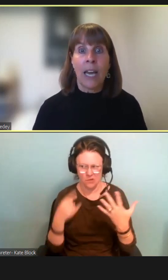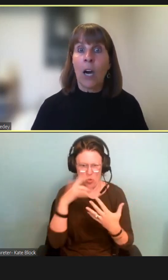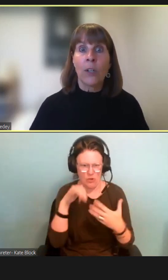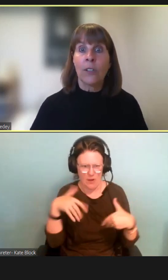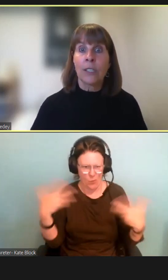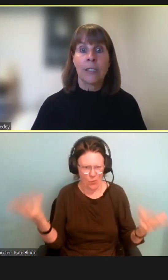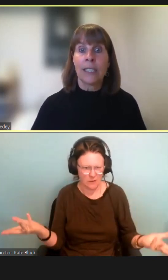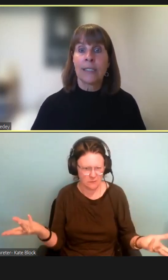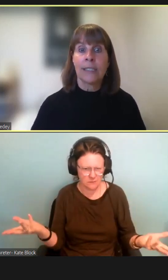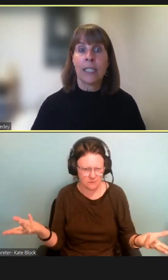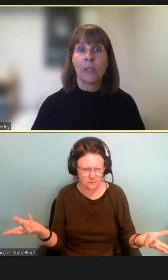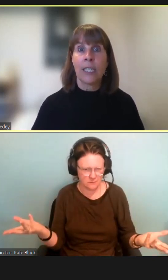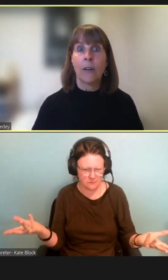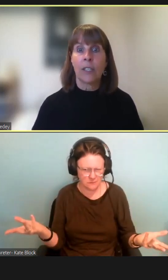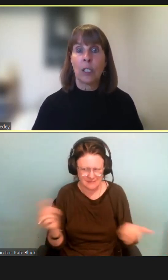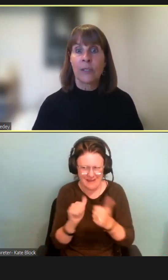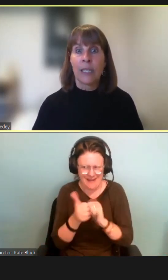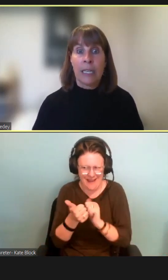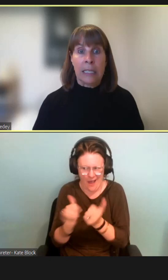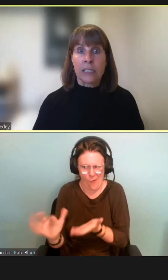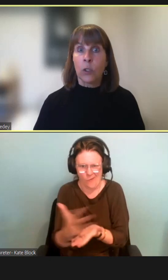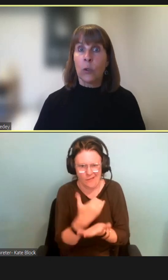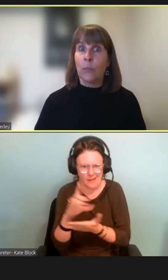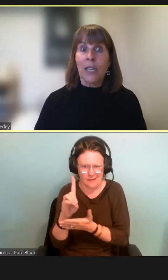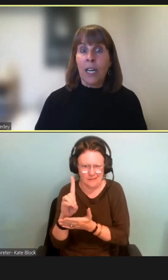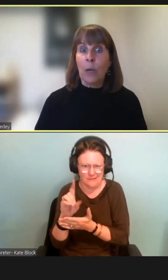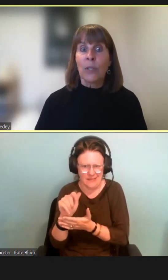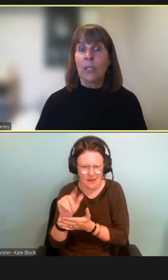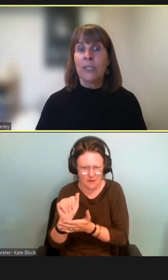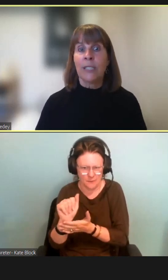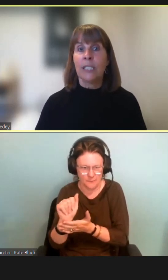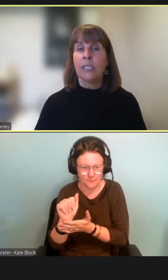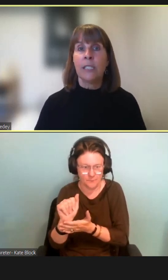you going to collect these language outcomes so my top recommendation is for